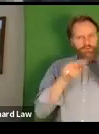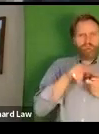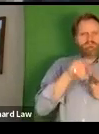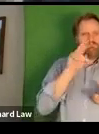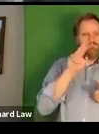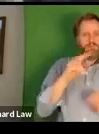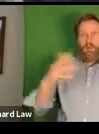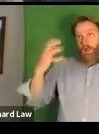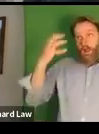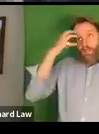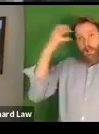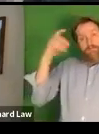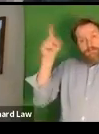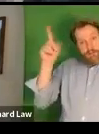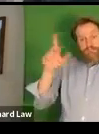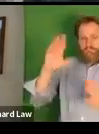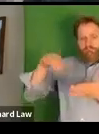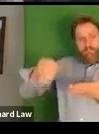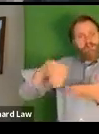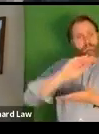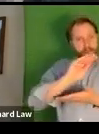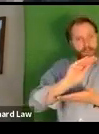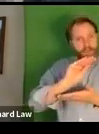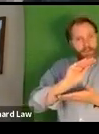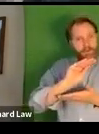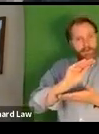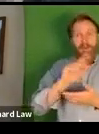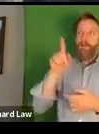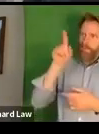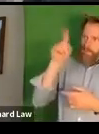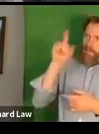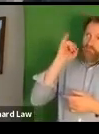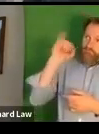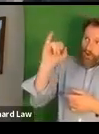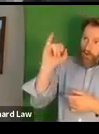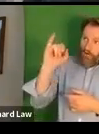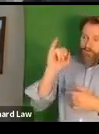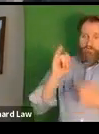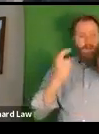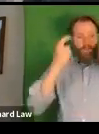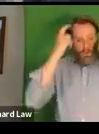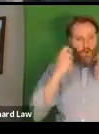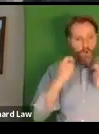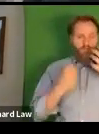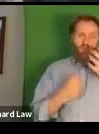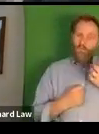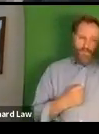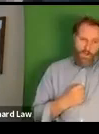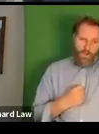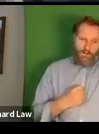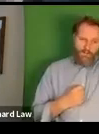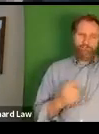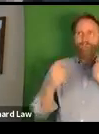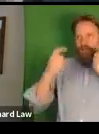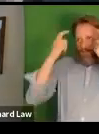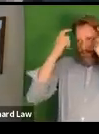for paying for what it did wrong so we're now talking to pensions experts we have